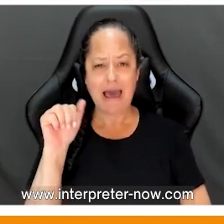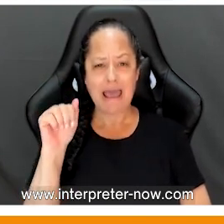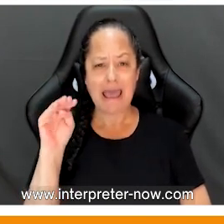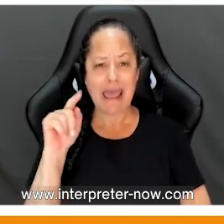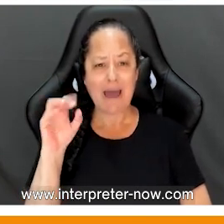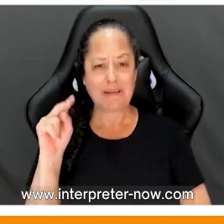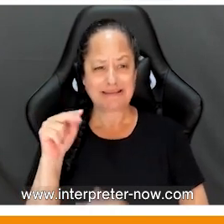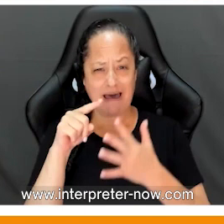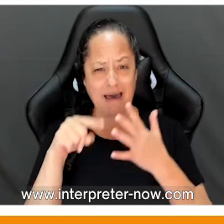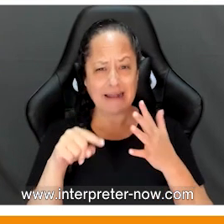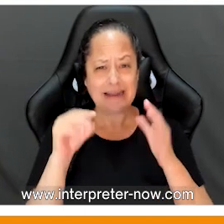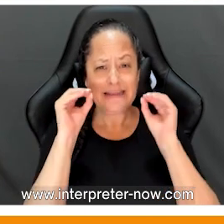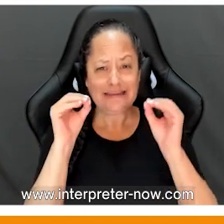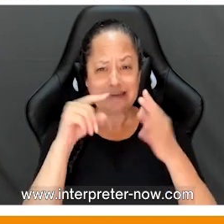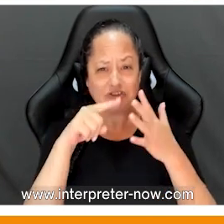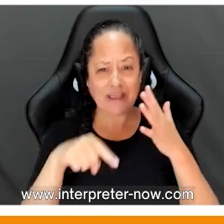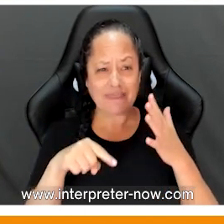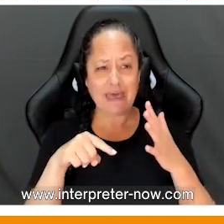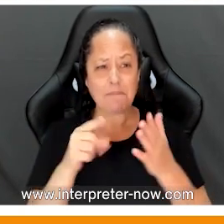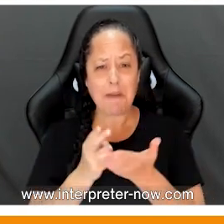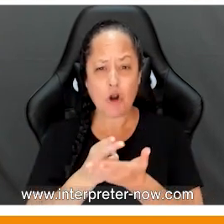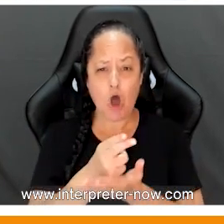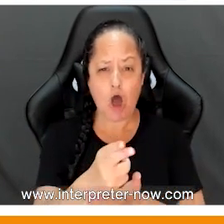companies, and teaching them about authenticity in the workplace.